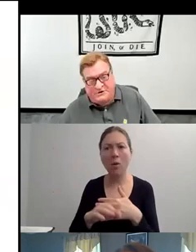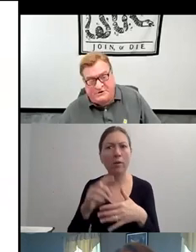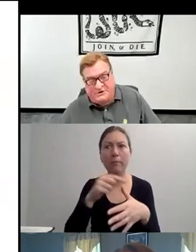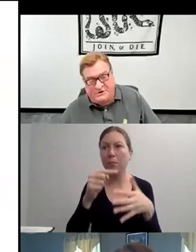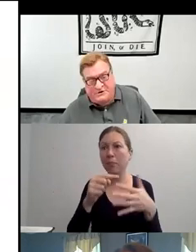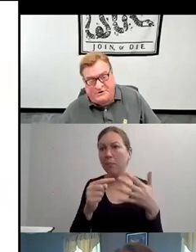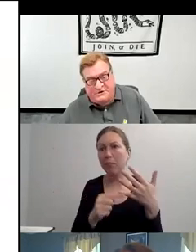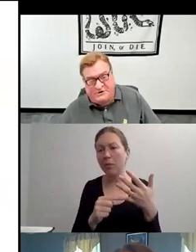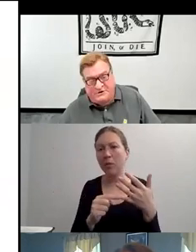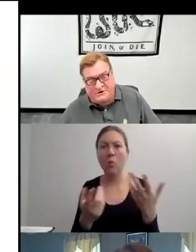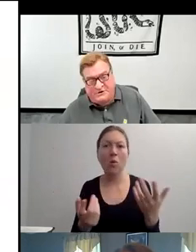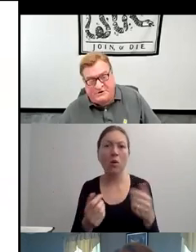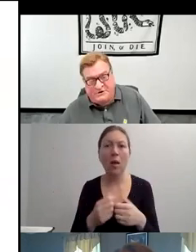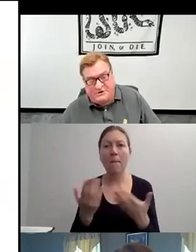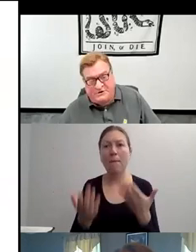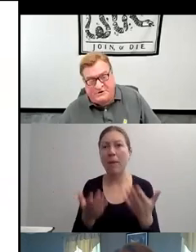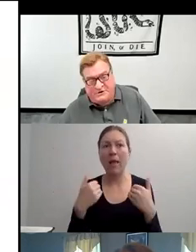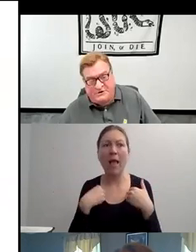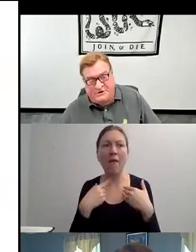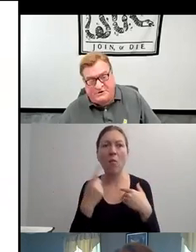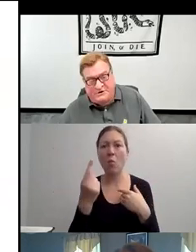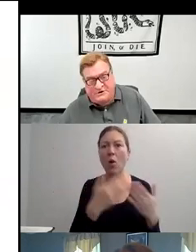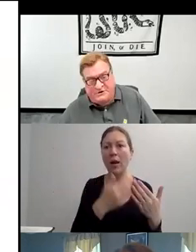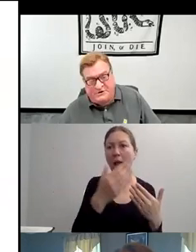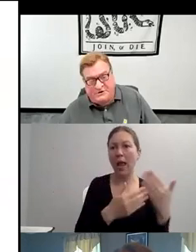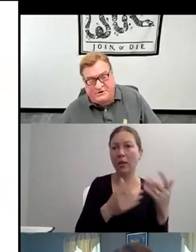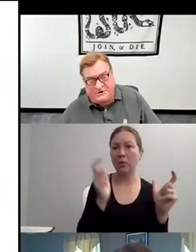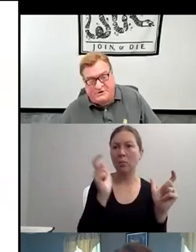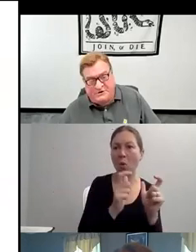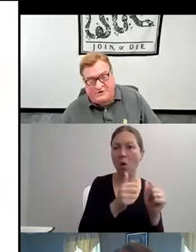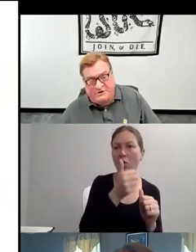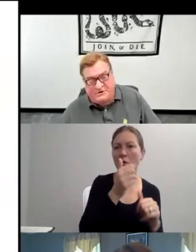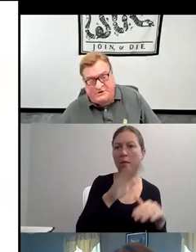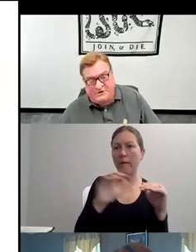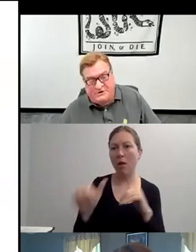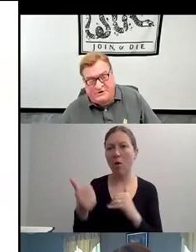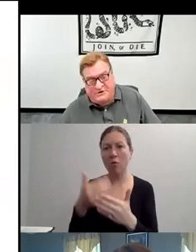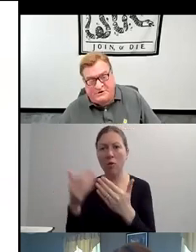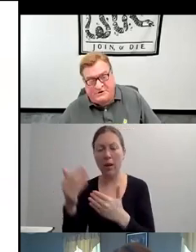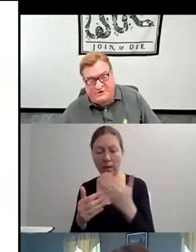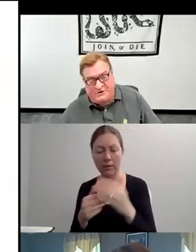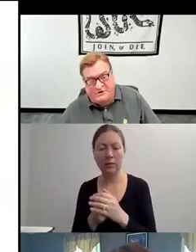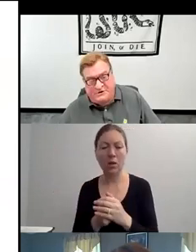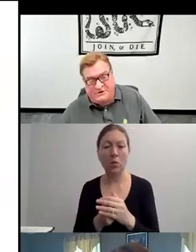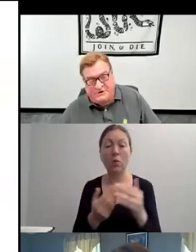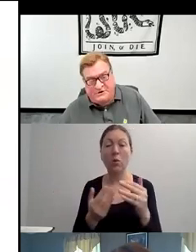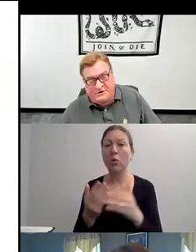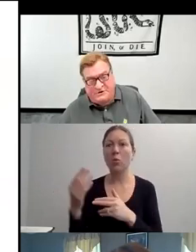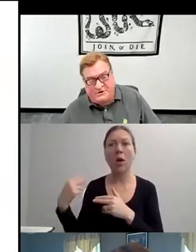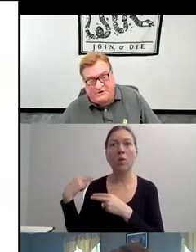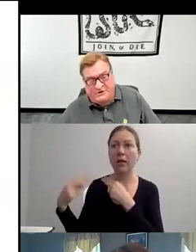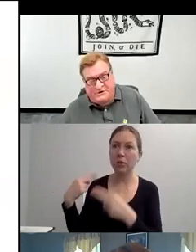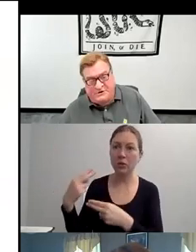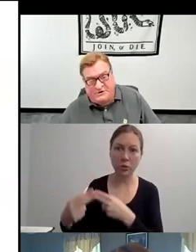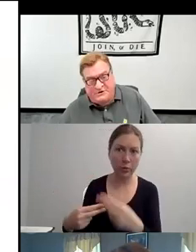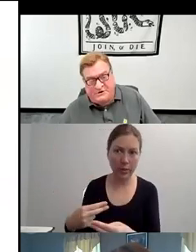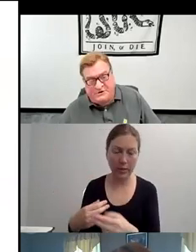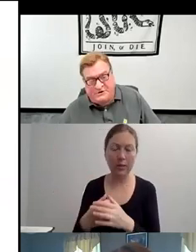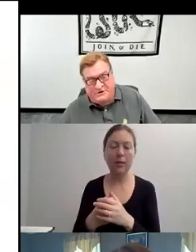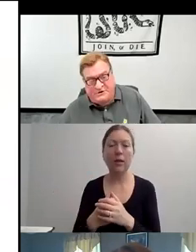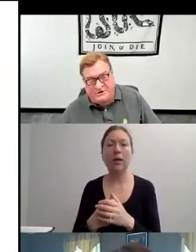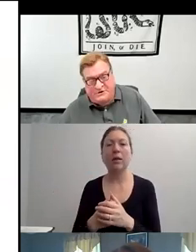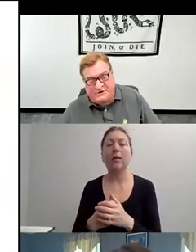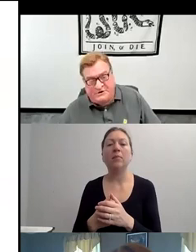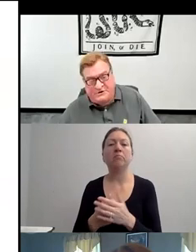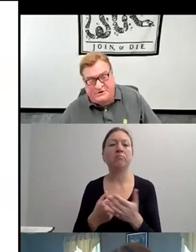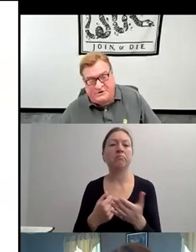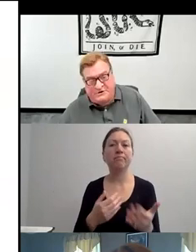"AND FURTHER ON UP UNTIL THE 20s CAME, EUGENICS MOVEMENT WHERE DISABILITY.